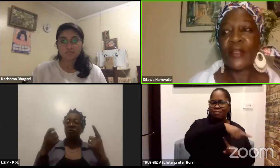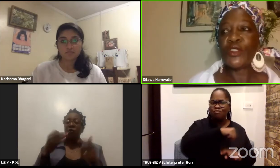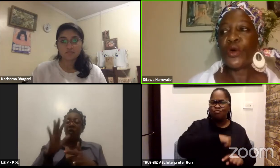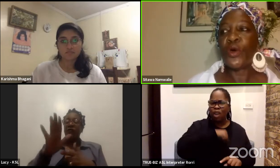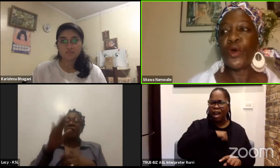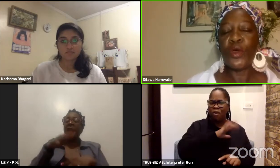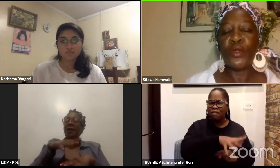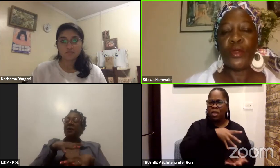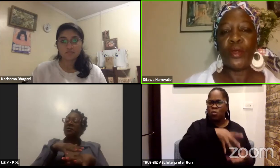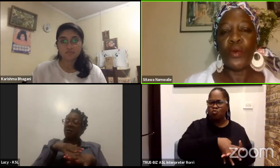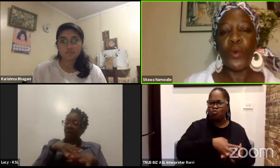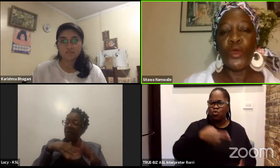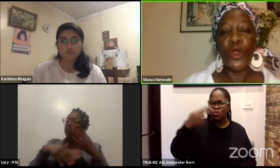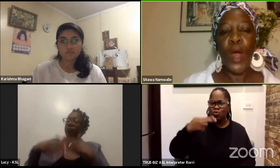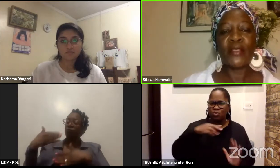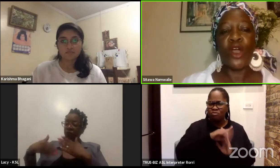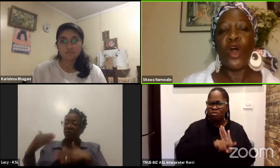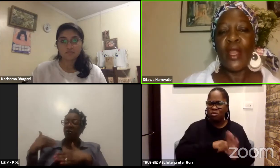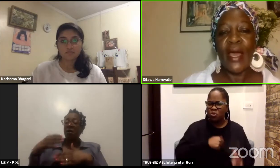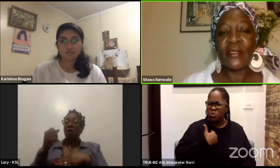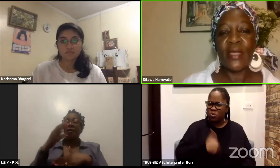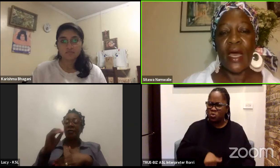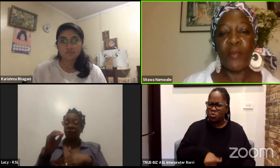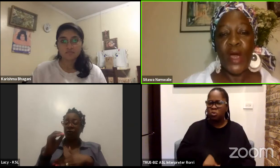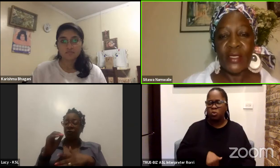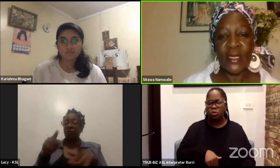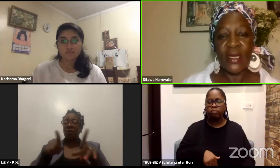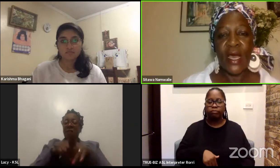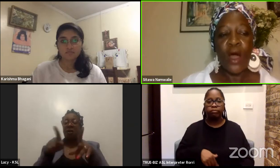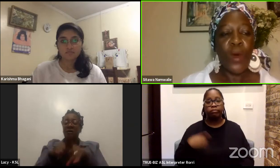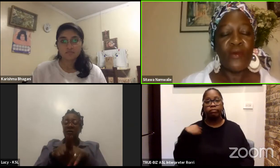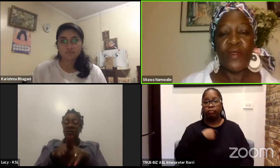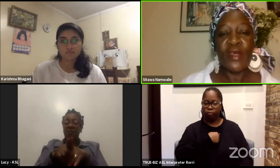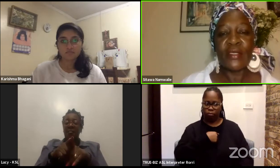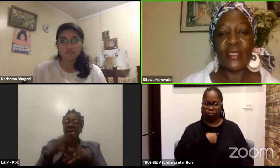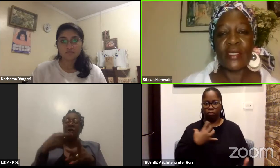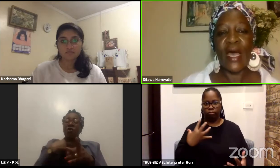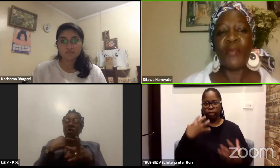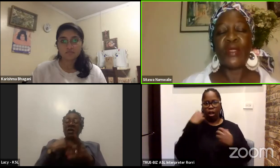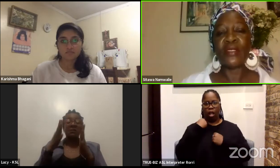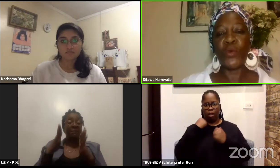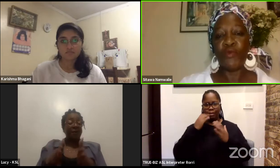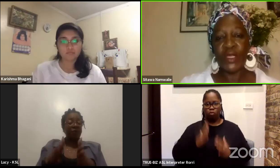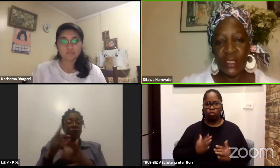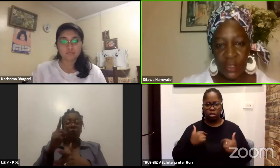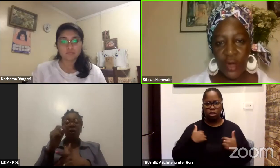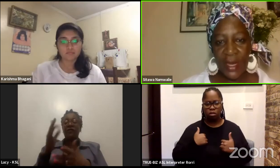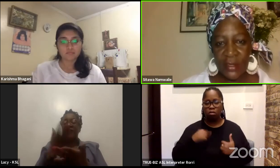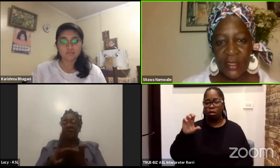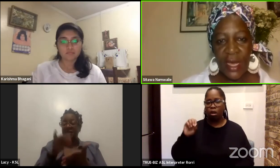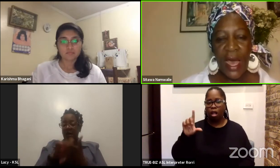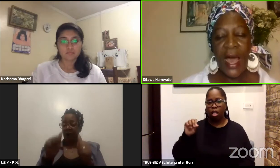And so, as a colonized person, one of the things that has happened is that we've been disconnected